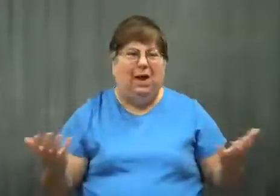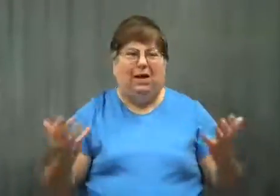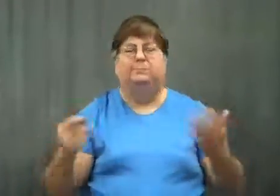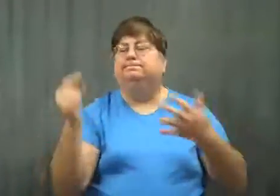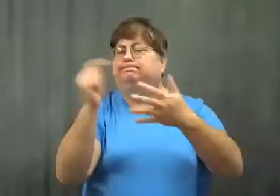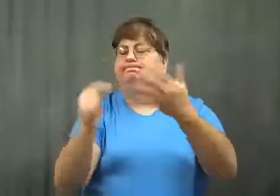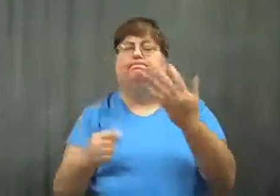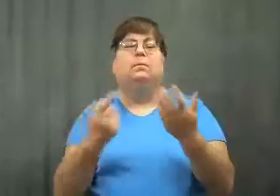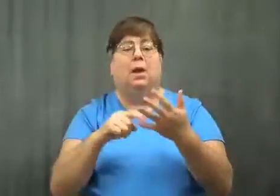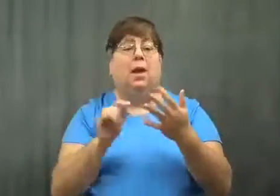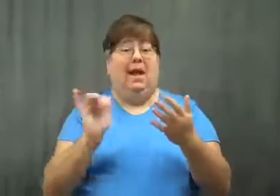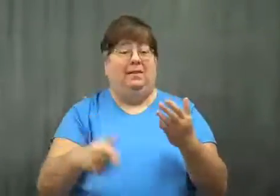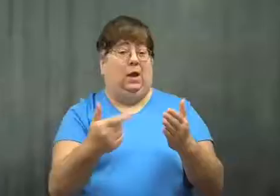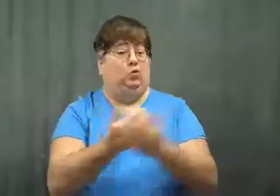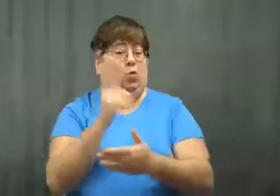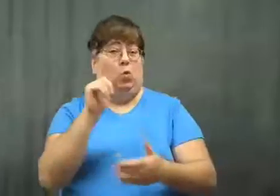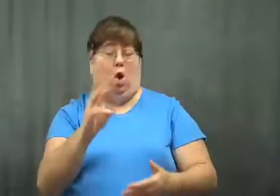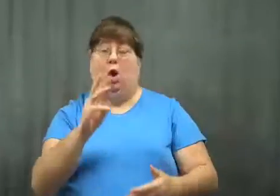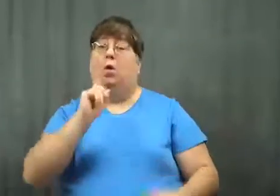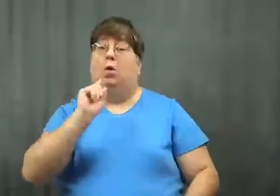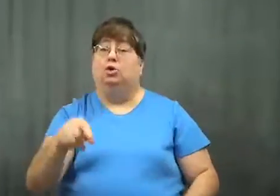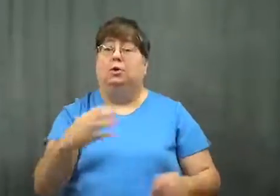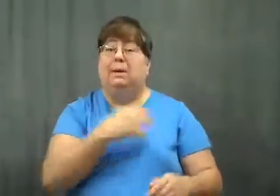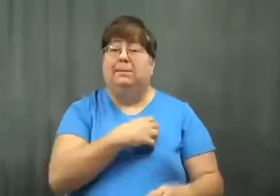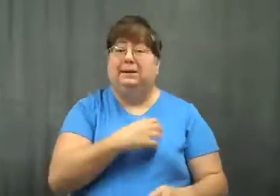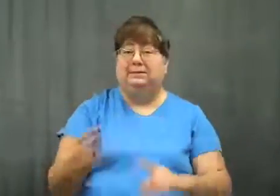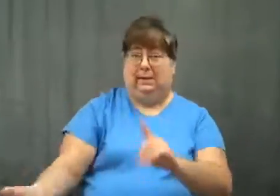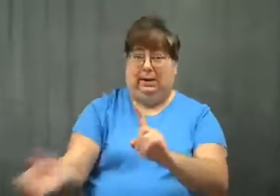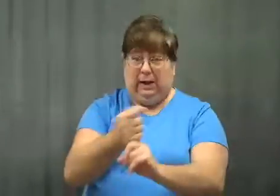One part part that was suspended authorized police officers